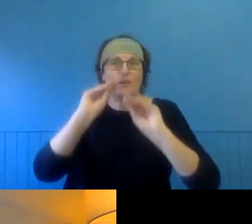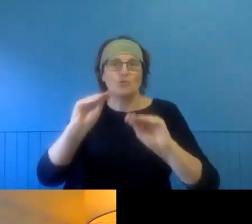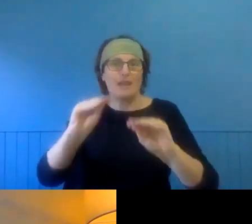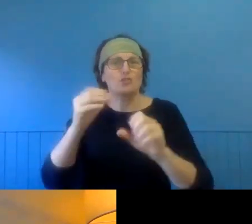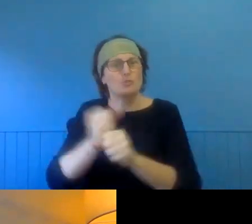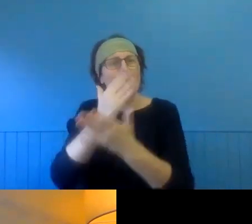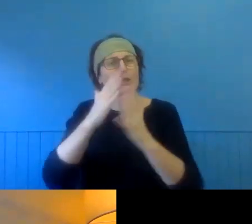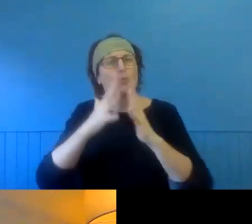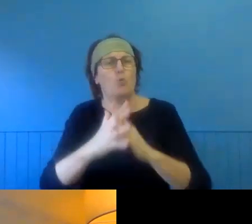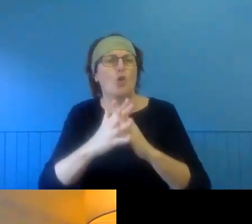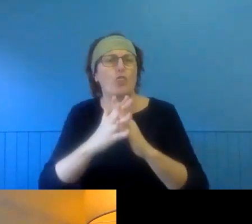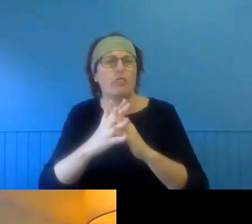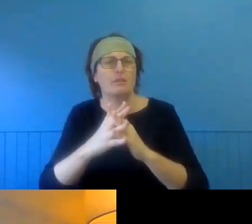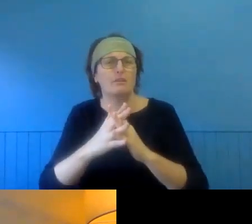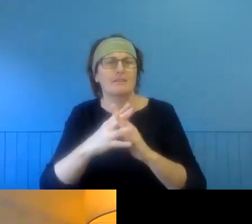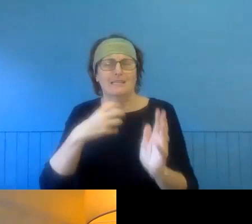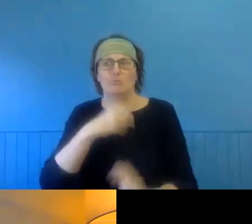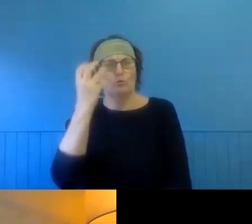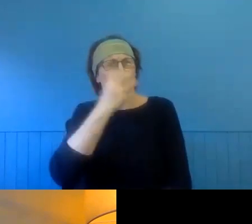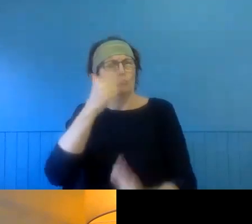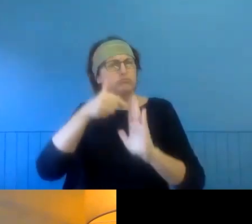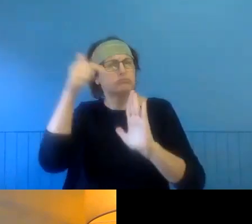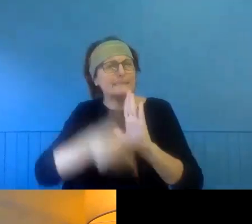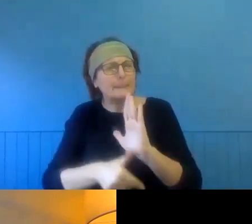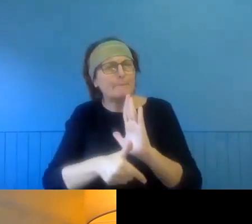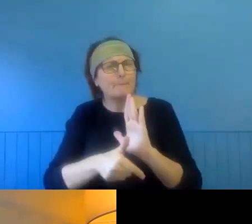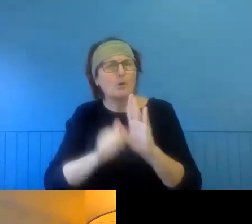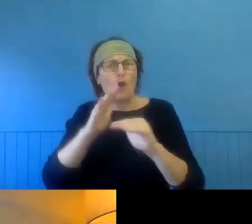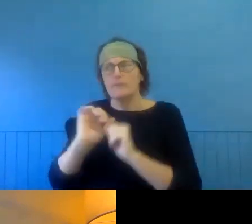makes it much deeper and more about what Indigenous practice is rather